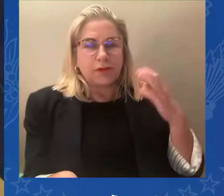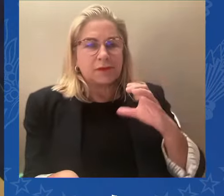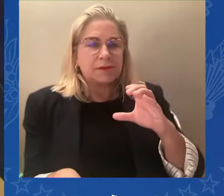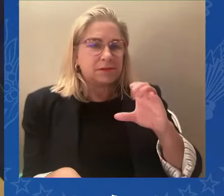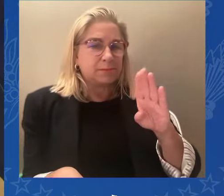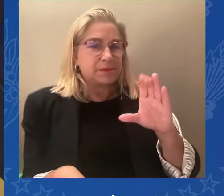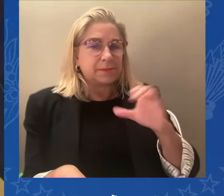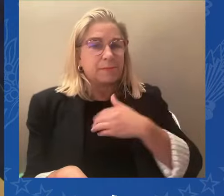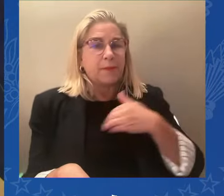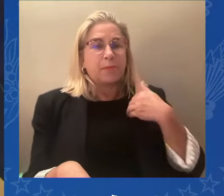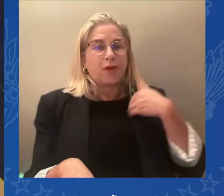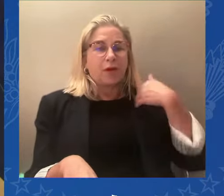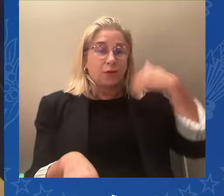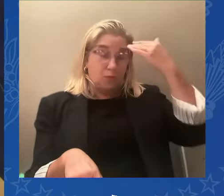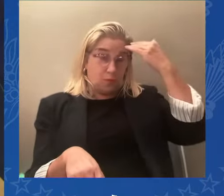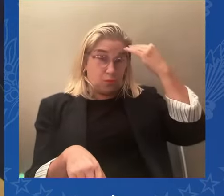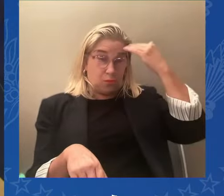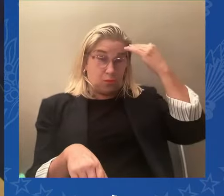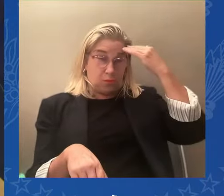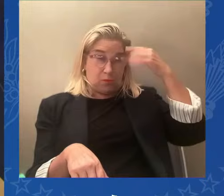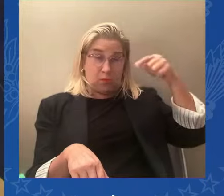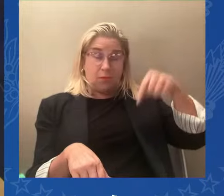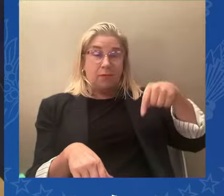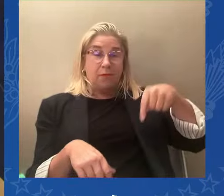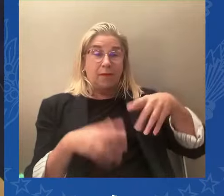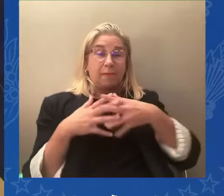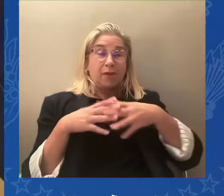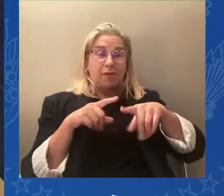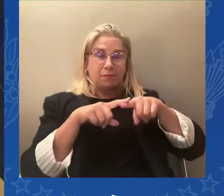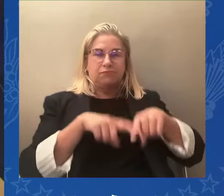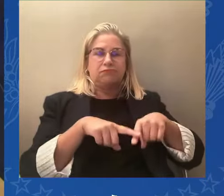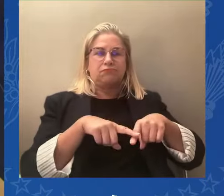not only for a conscience but for a vision.